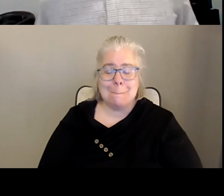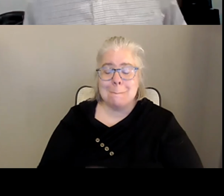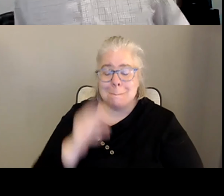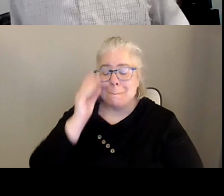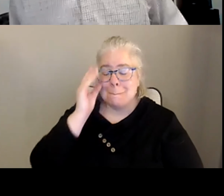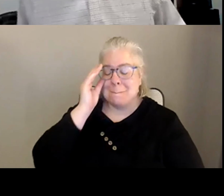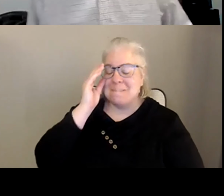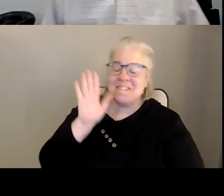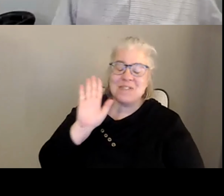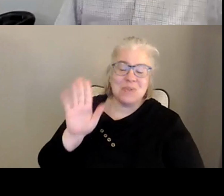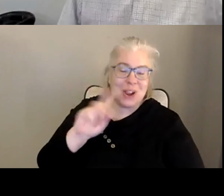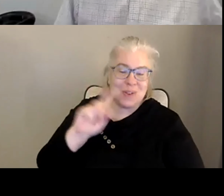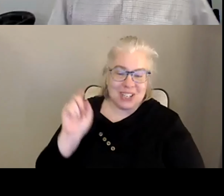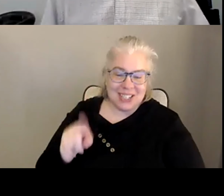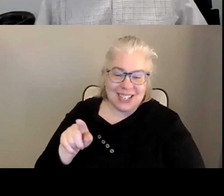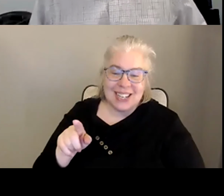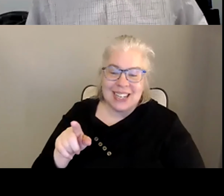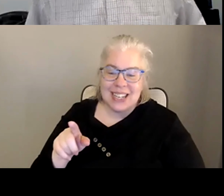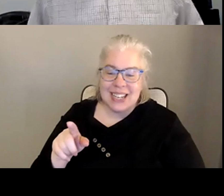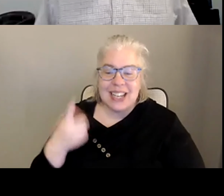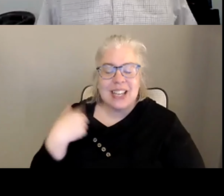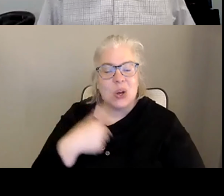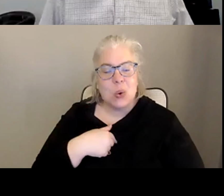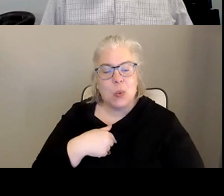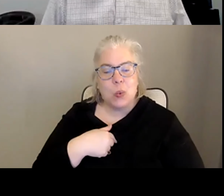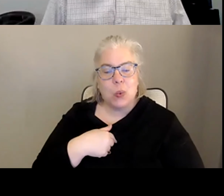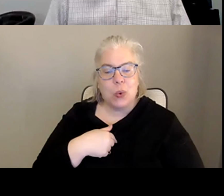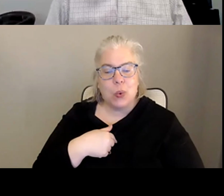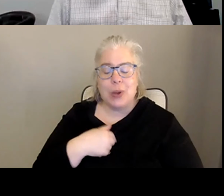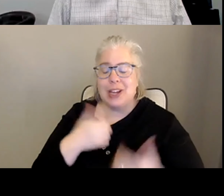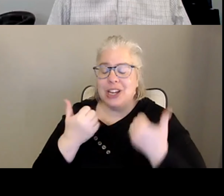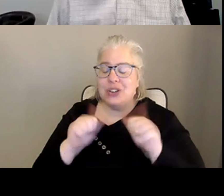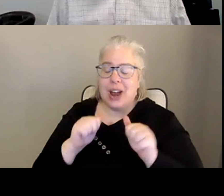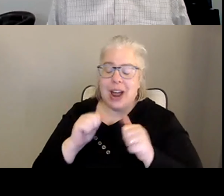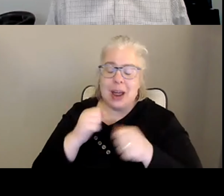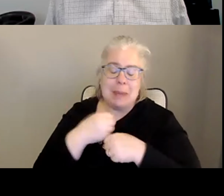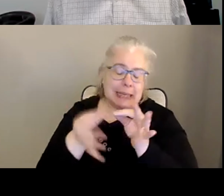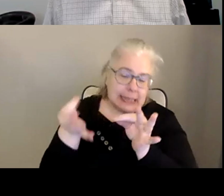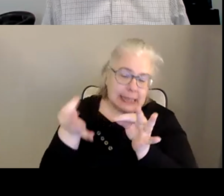That's a really great question. So we like to make it as easy as possible.